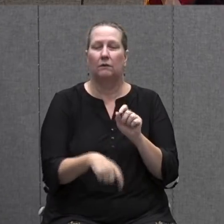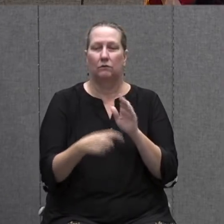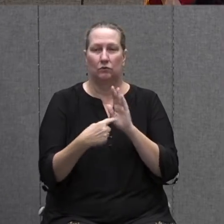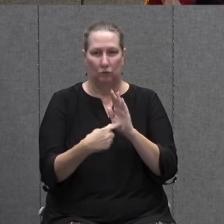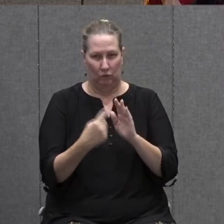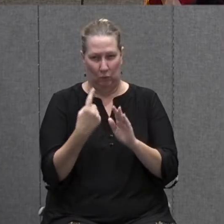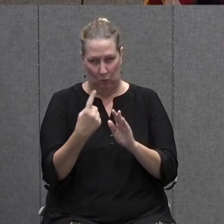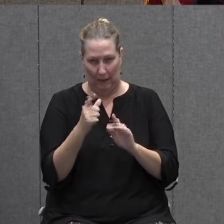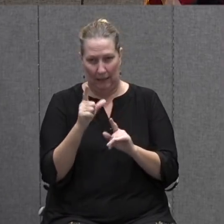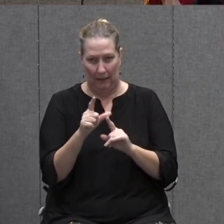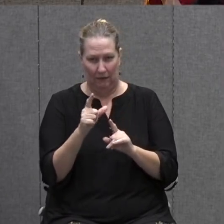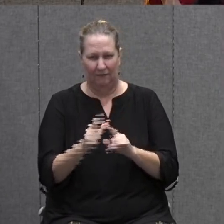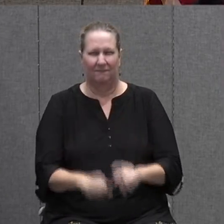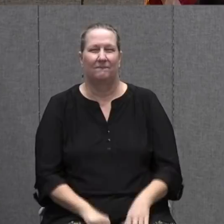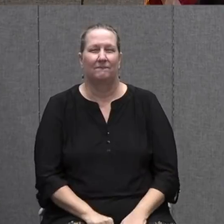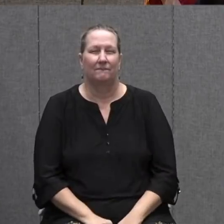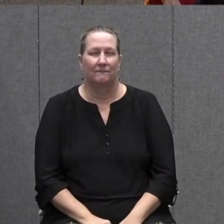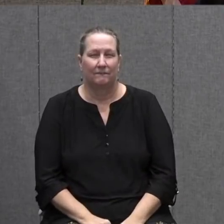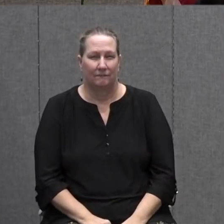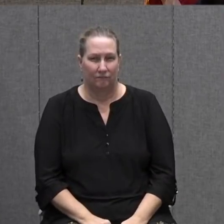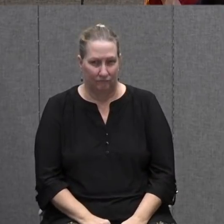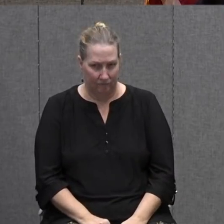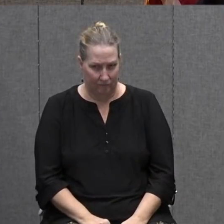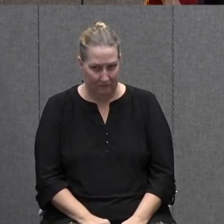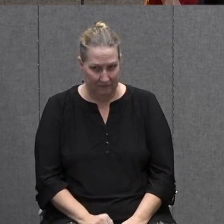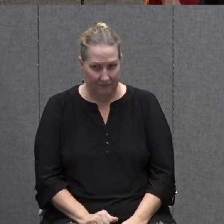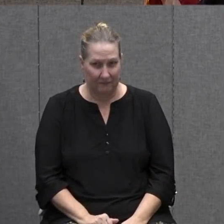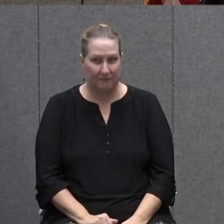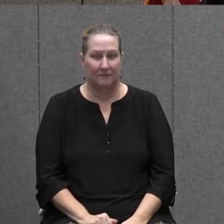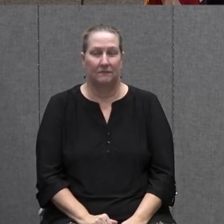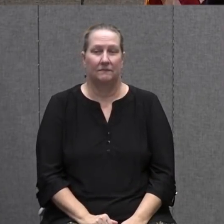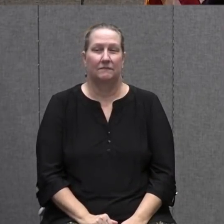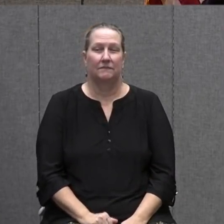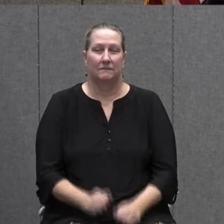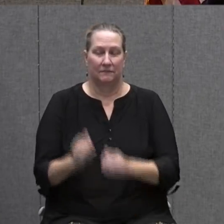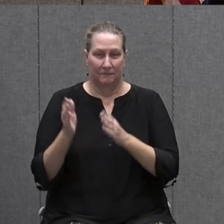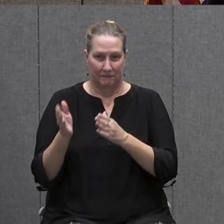Here's another letter, another letter, another letter,